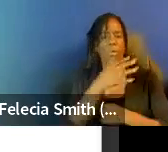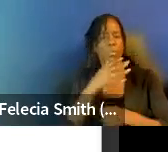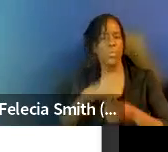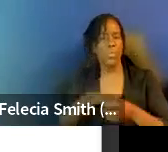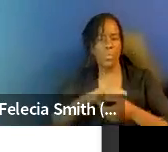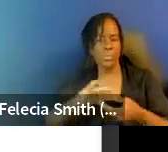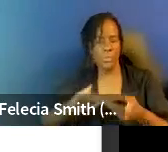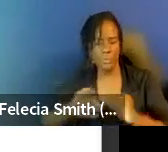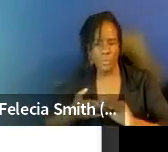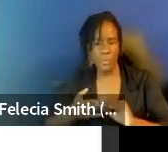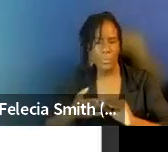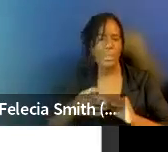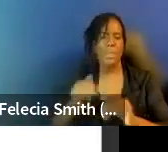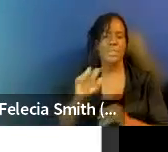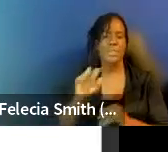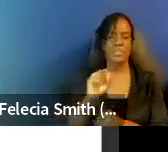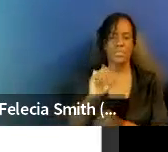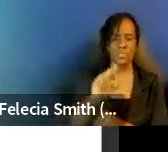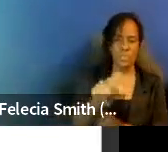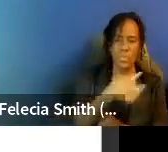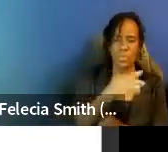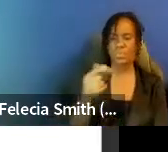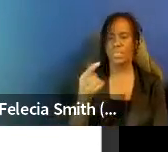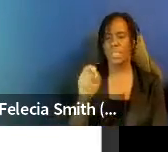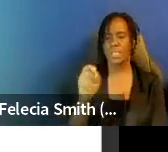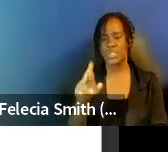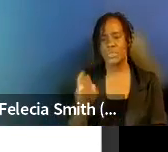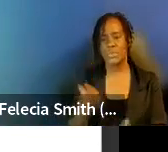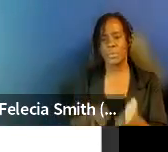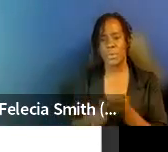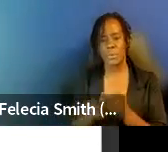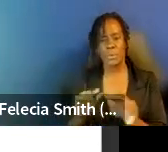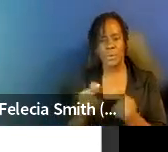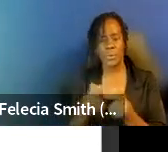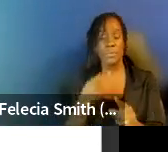disparity populations.